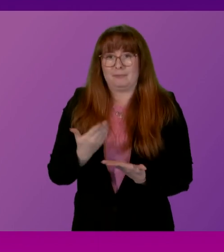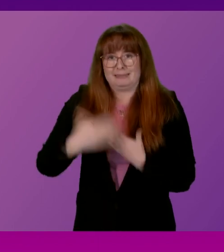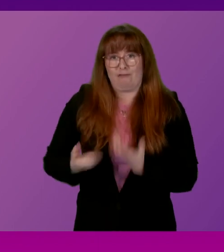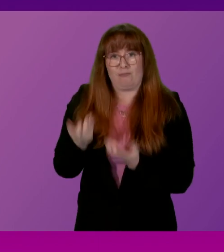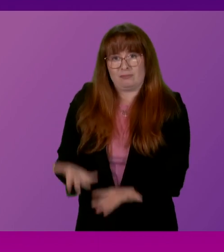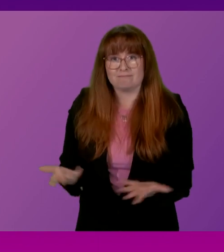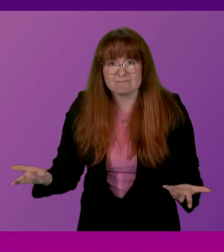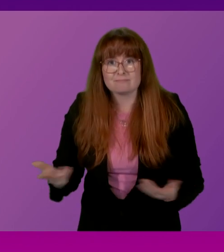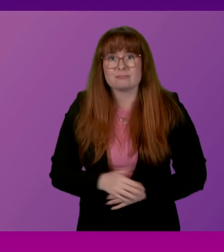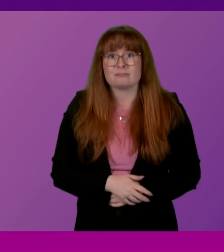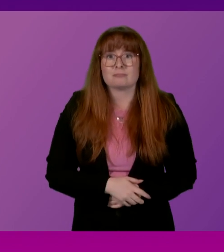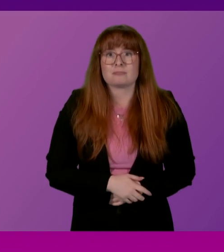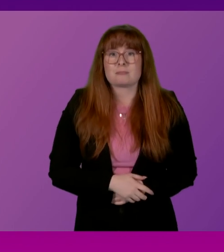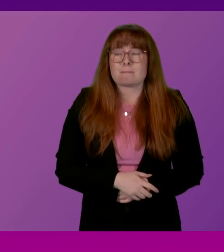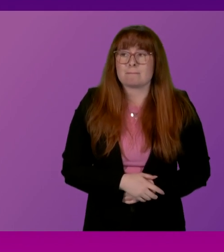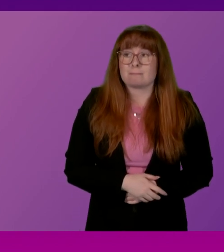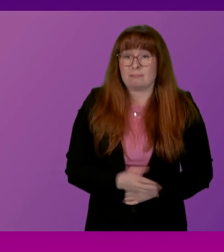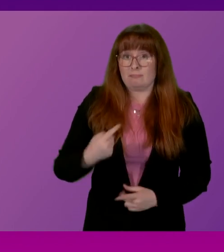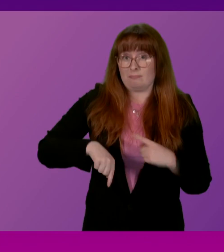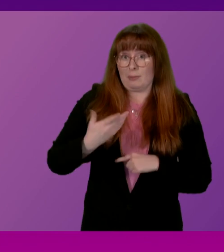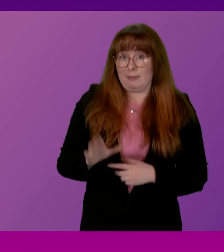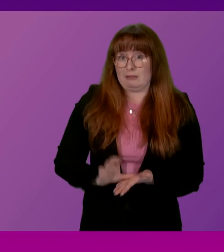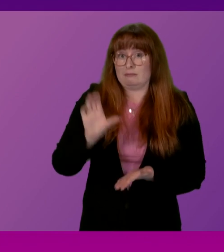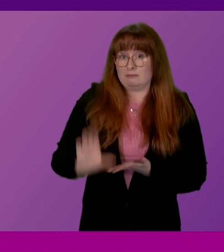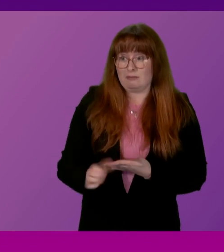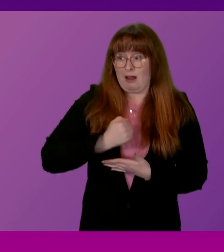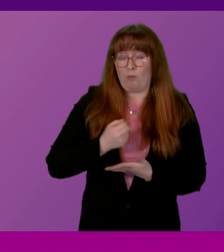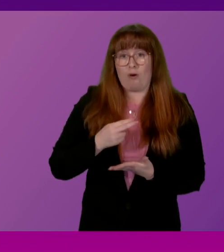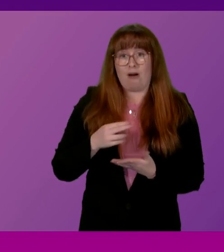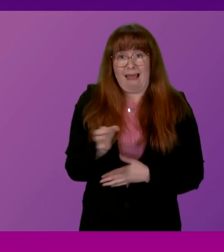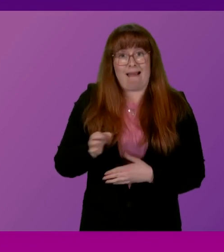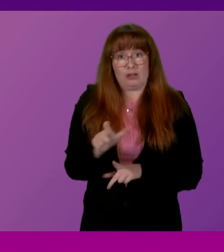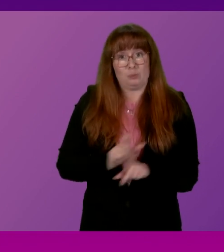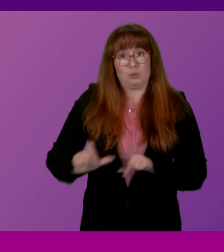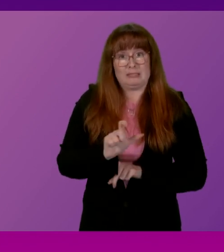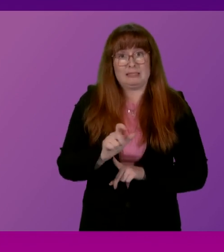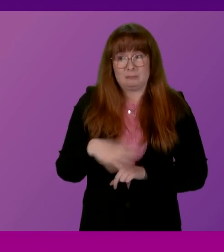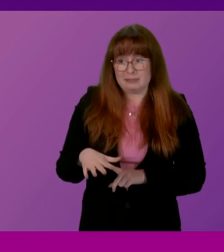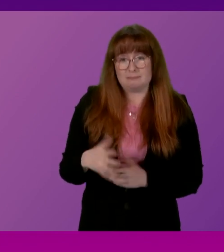We have invested significantly in our island communities, and I am always happy to speak